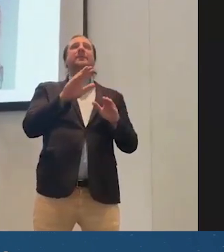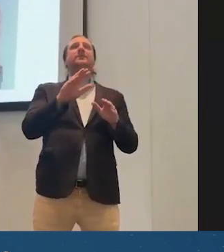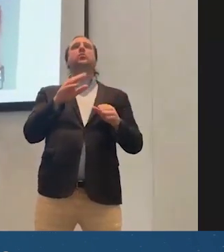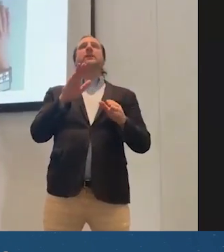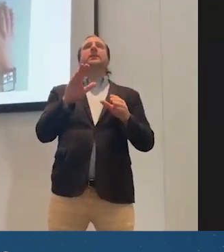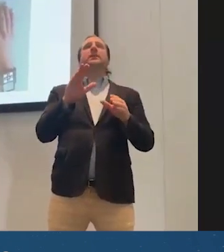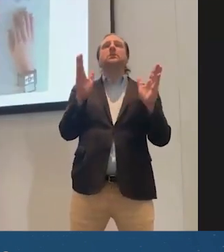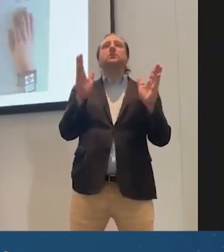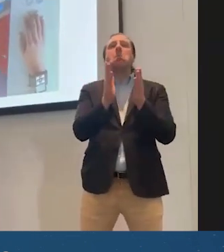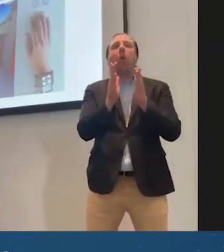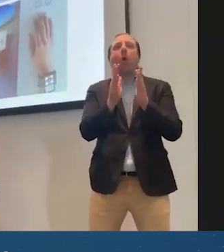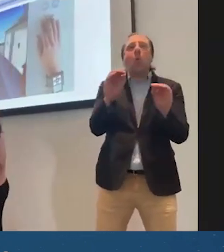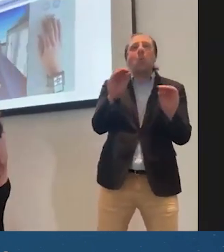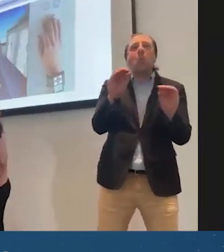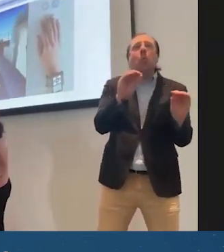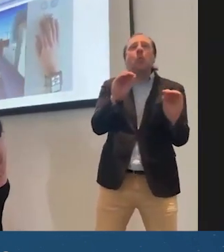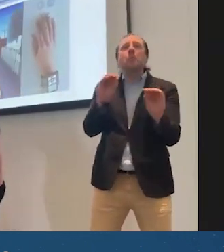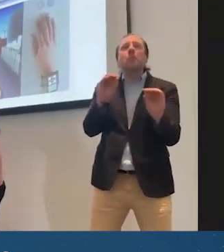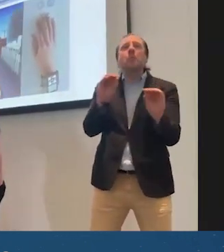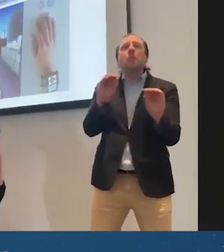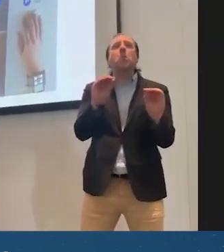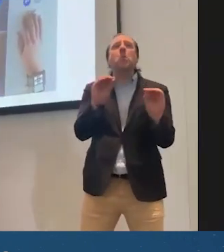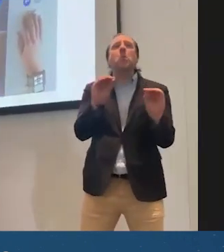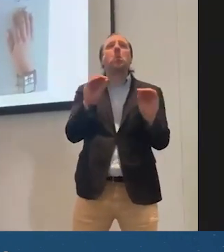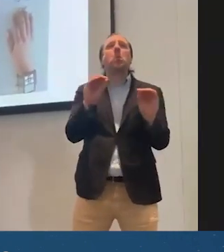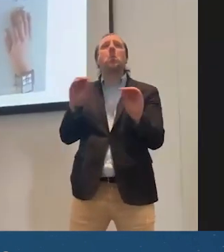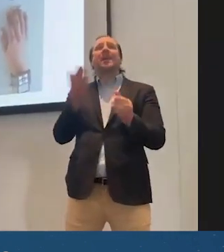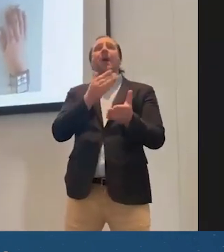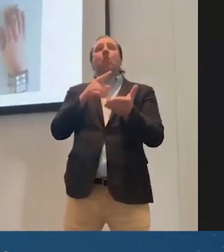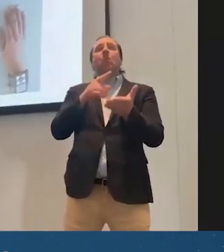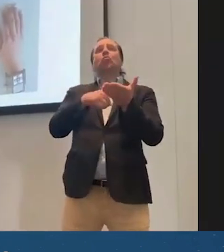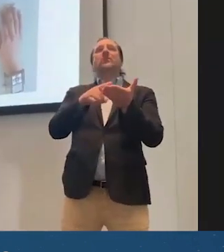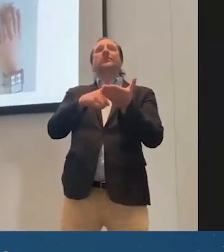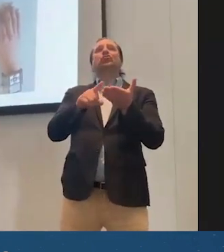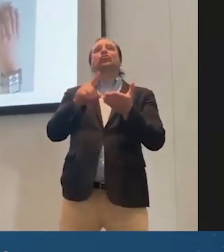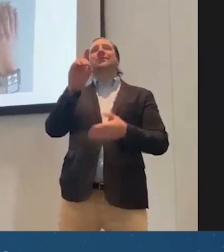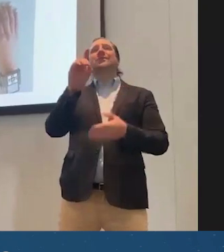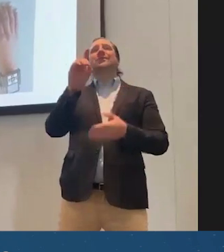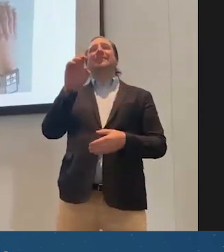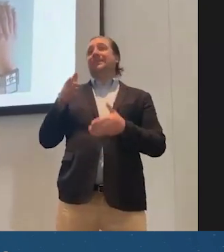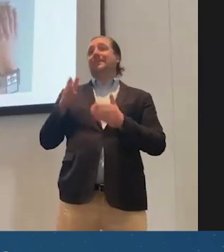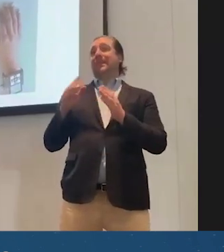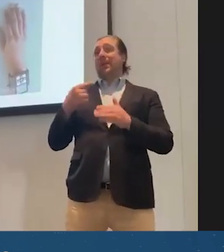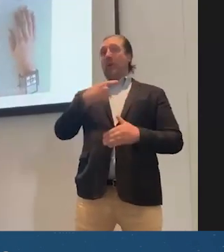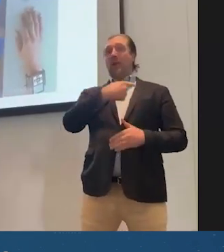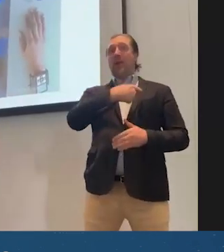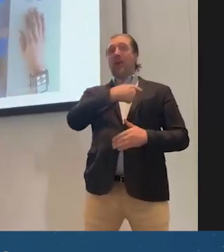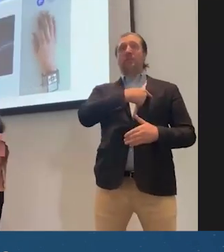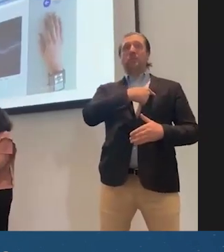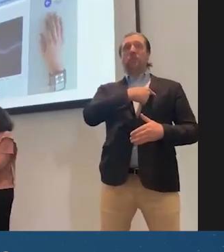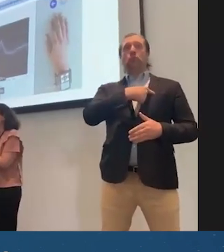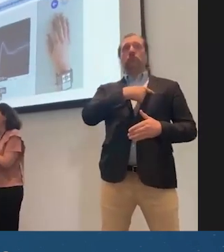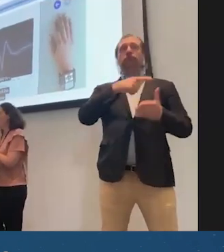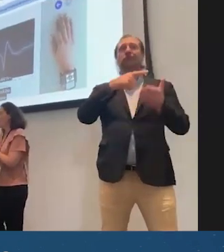And our research is in that research device is allowing us to detect those.